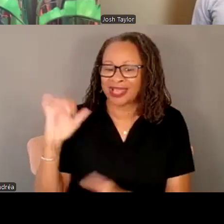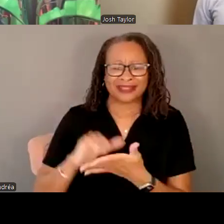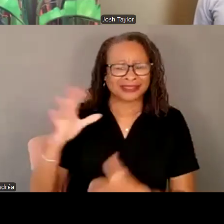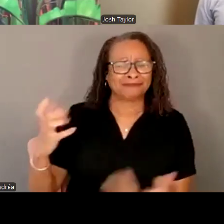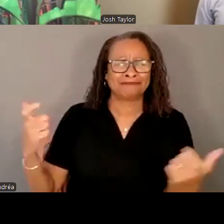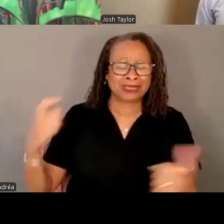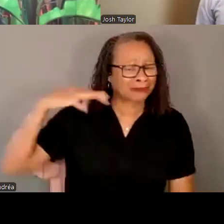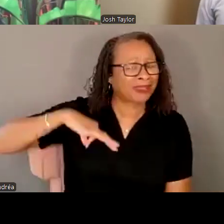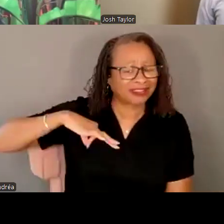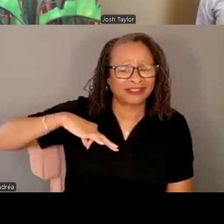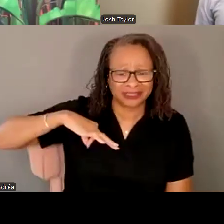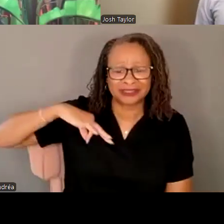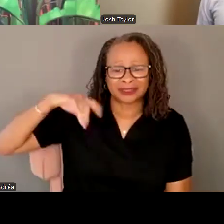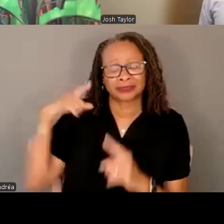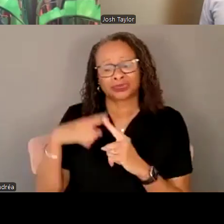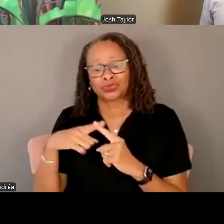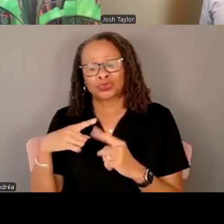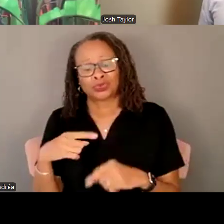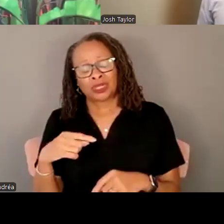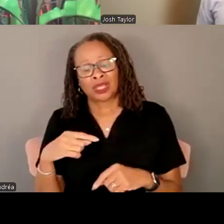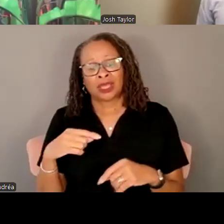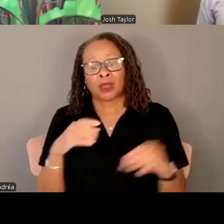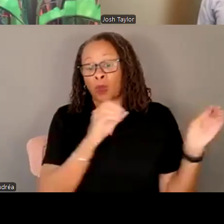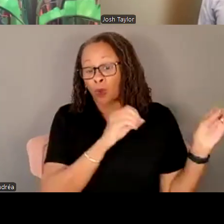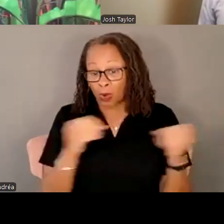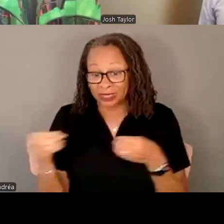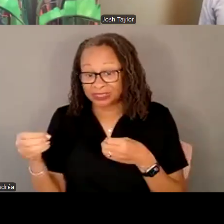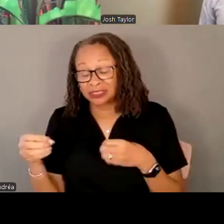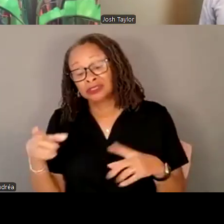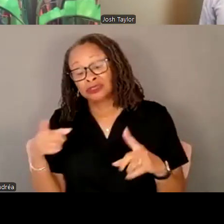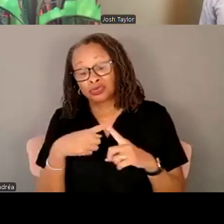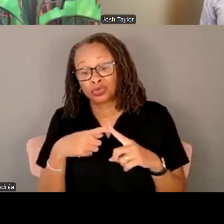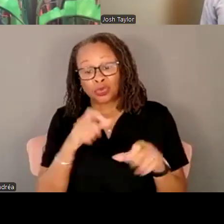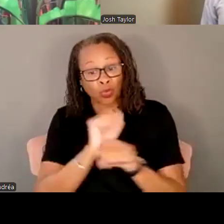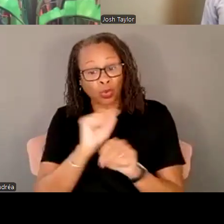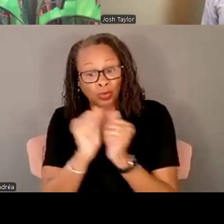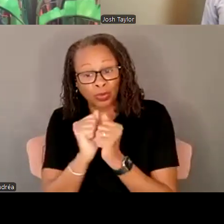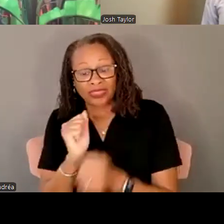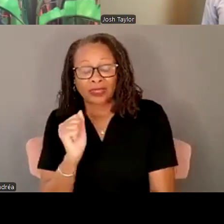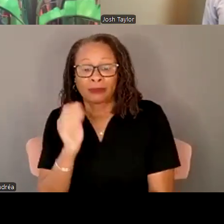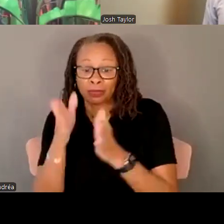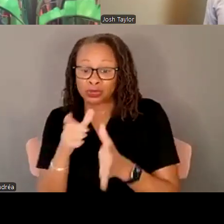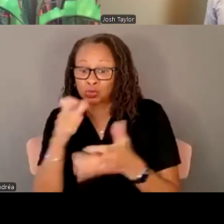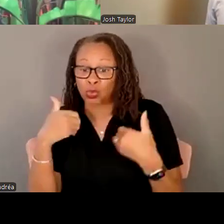to an organization to work with somebody who has a job coach